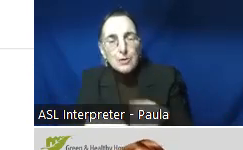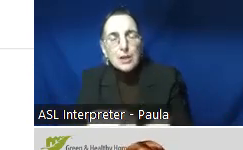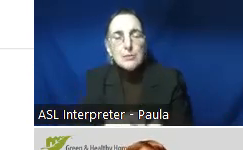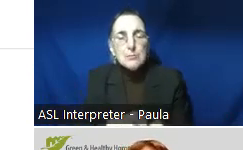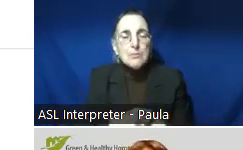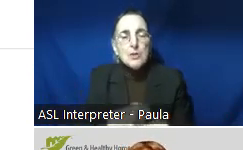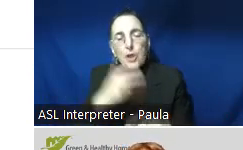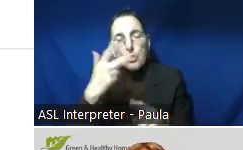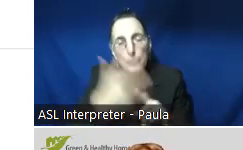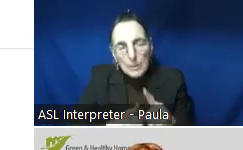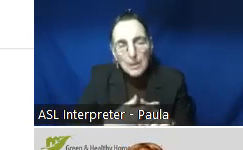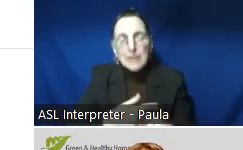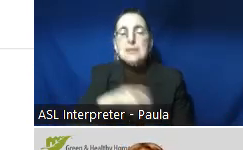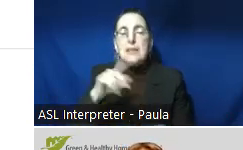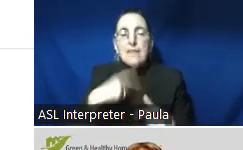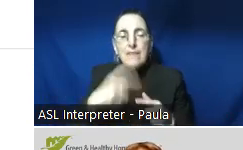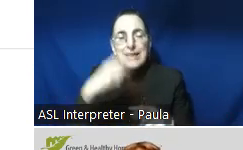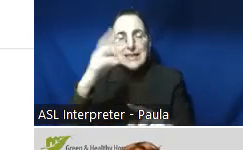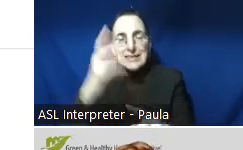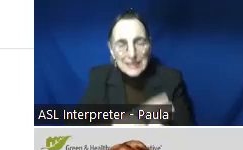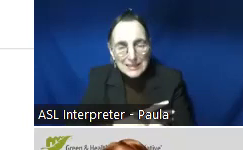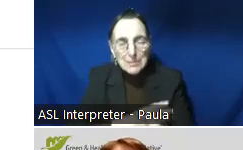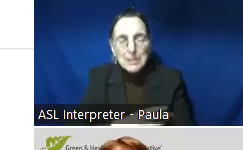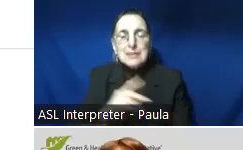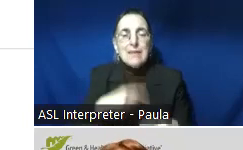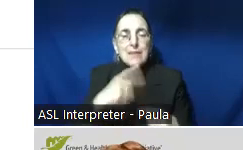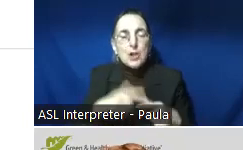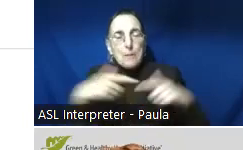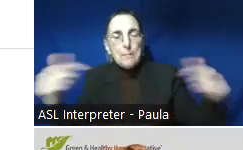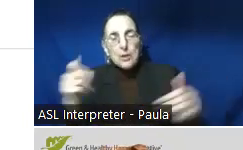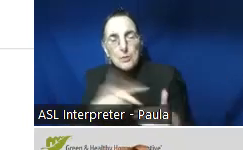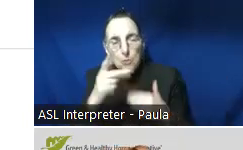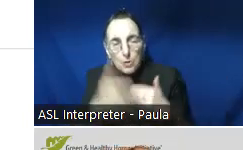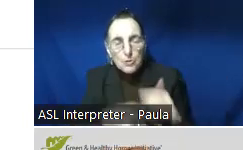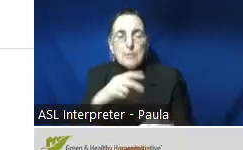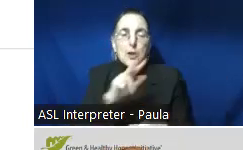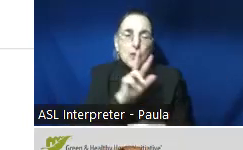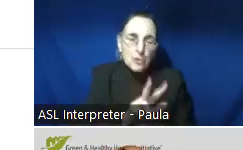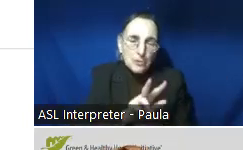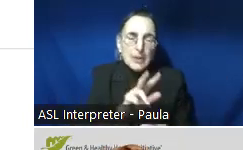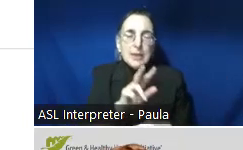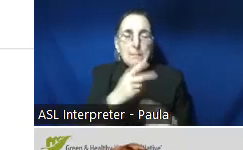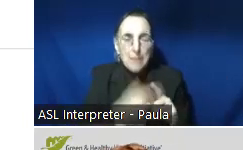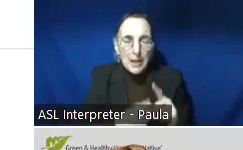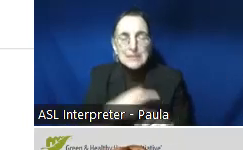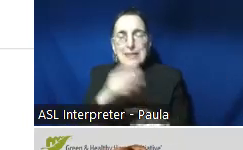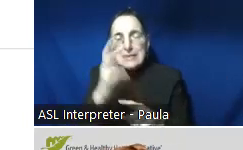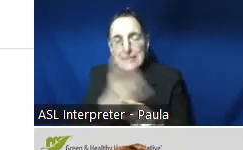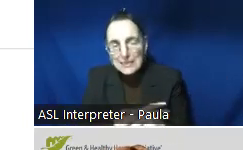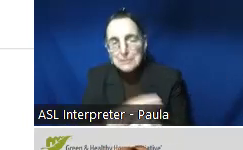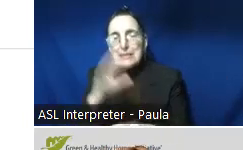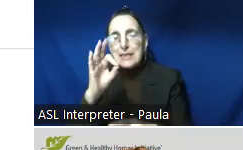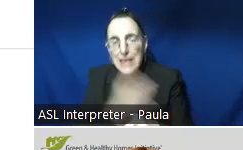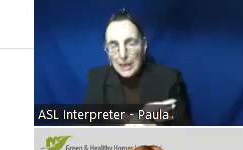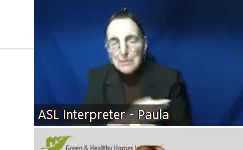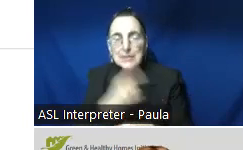and our larger programs that is three, six, nine, and 12. If you want to go to the next slide.